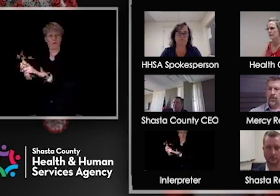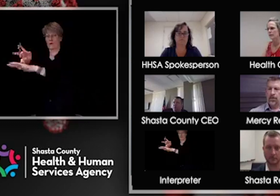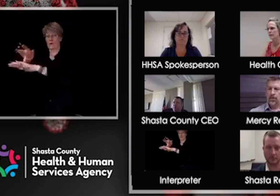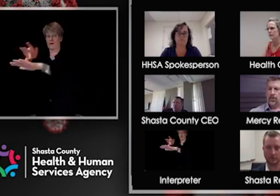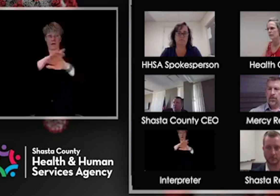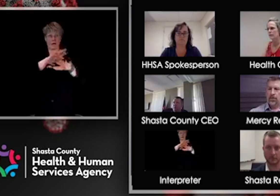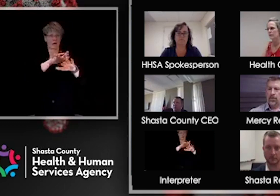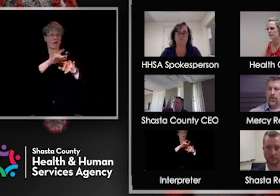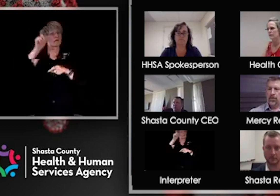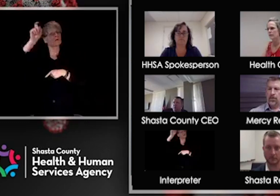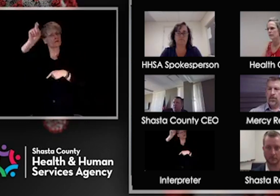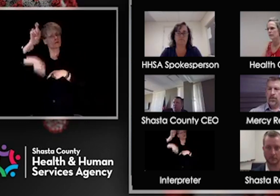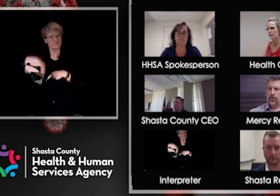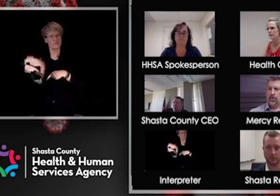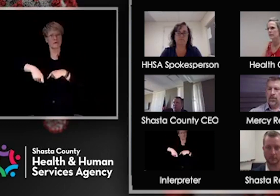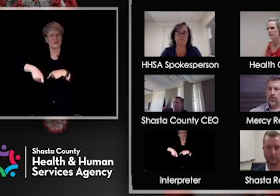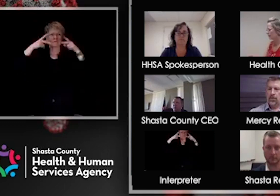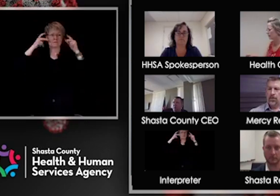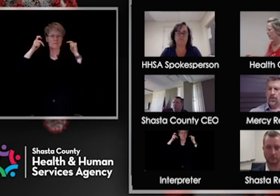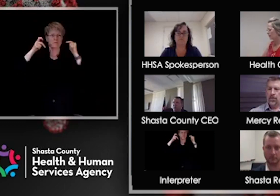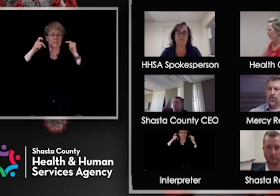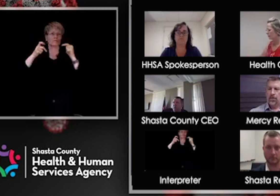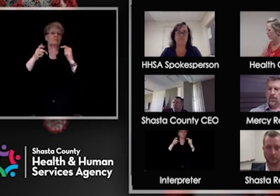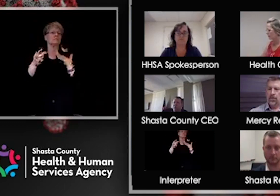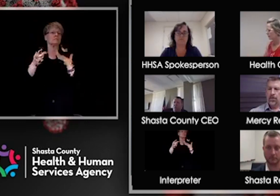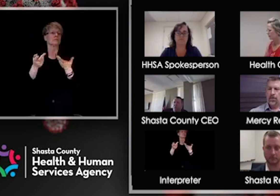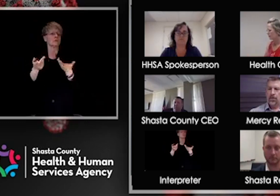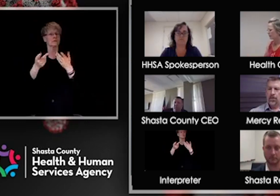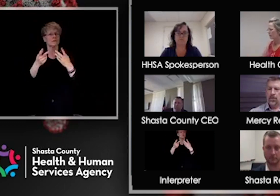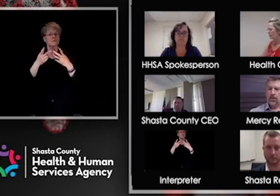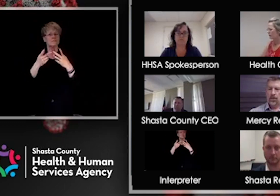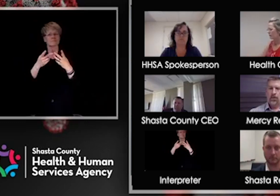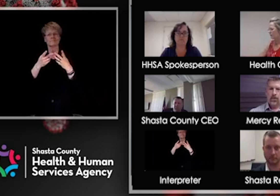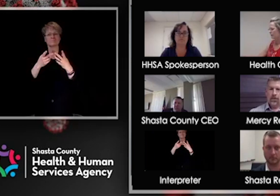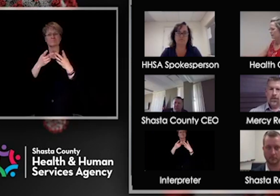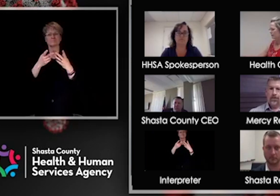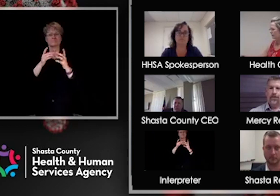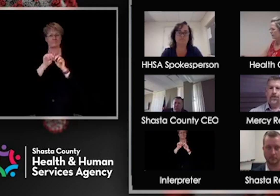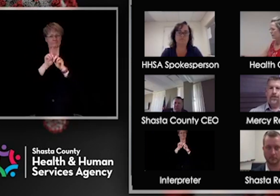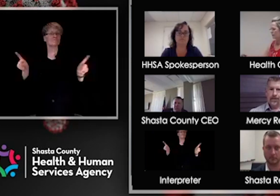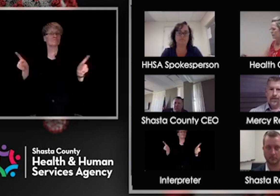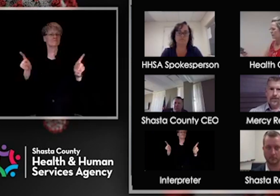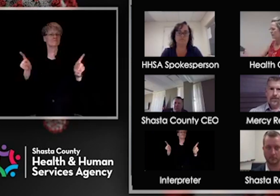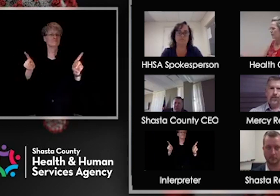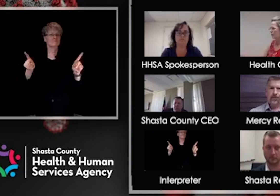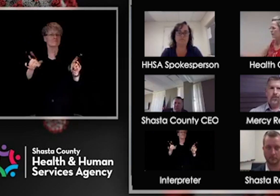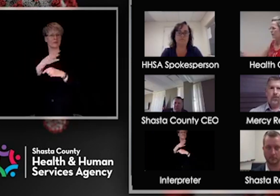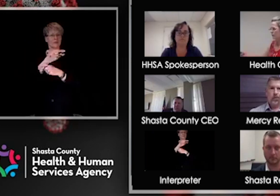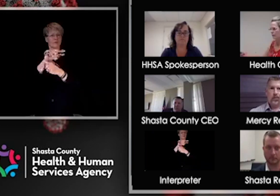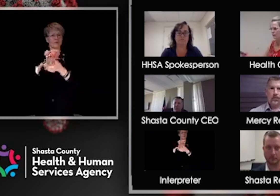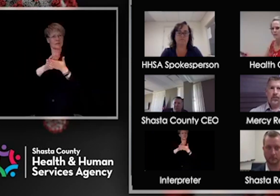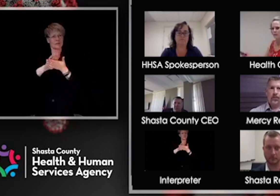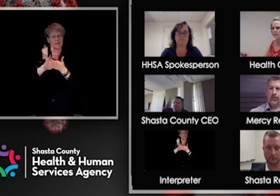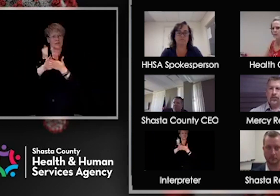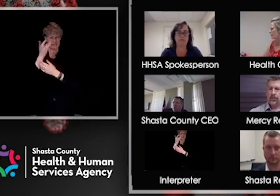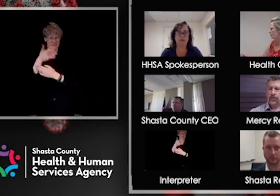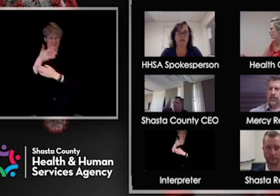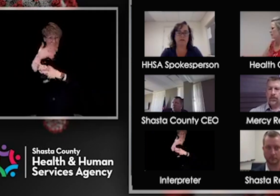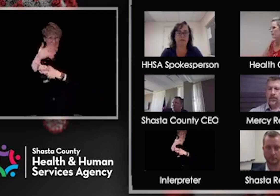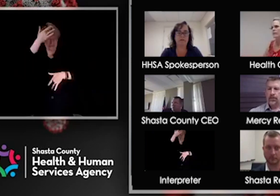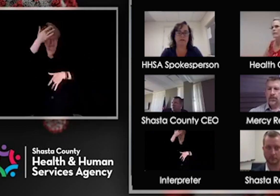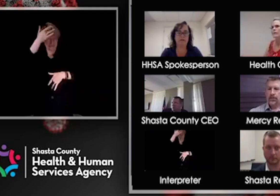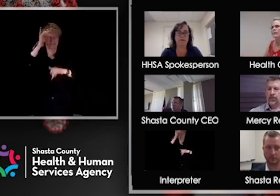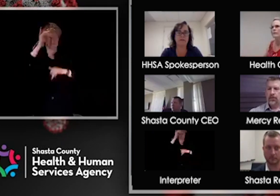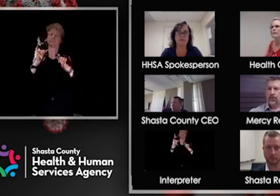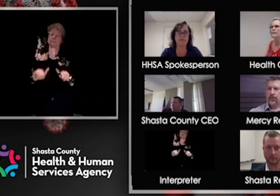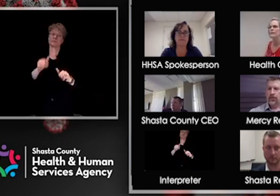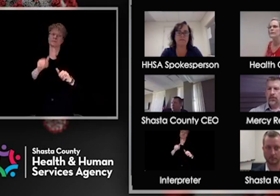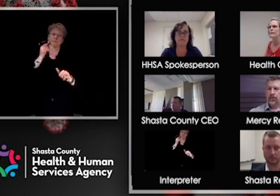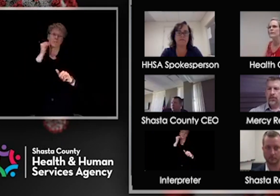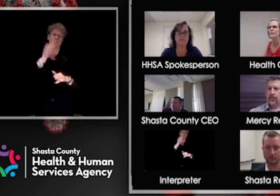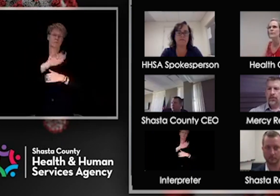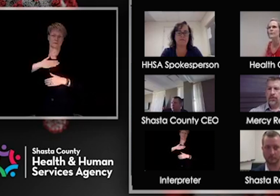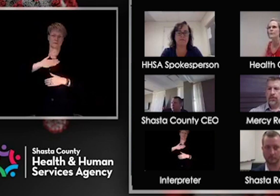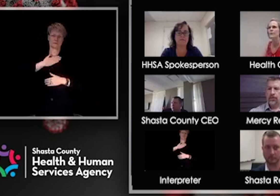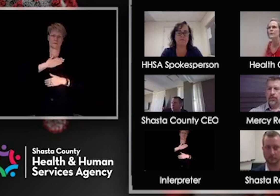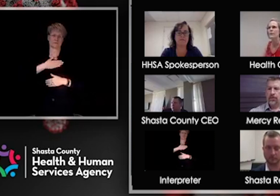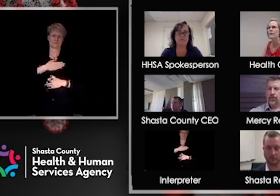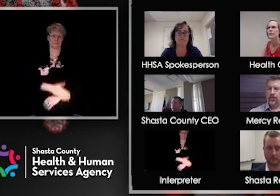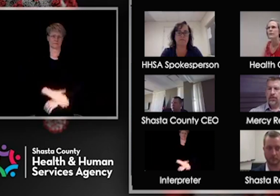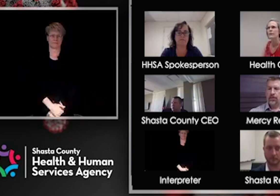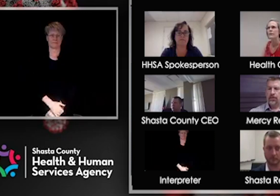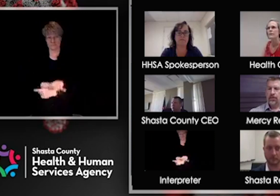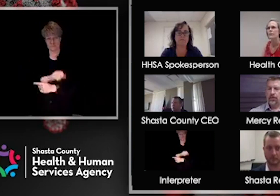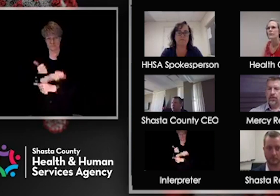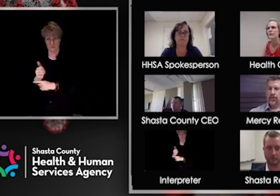again, if you are ill, please stay home. Alright. Other media questions?